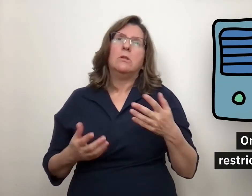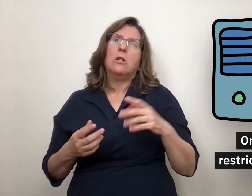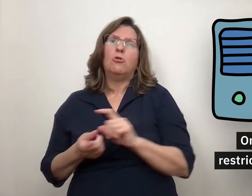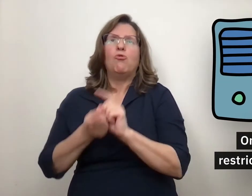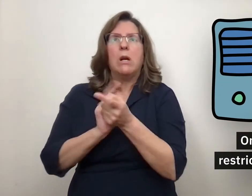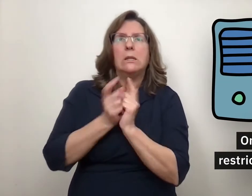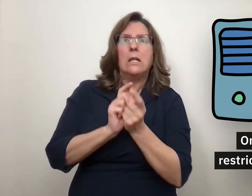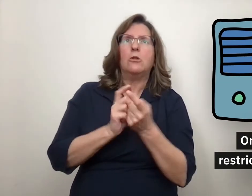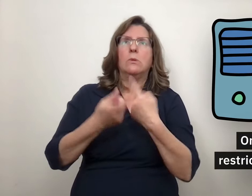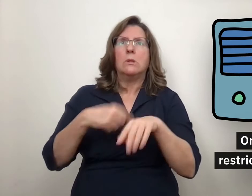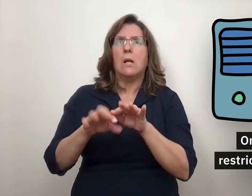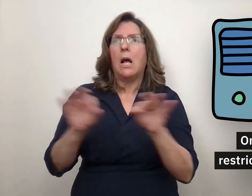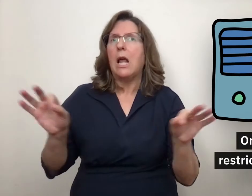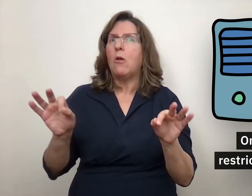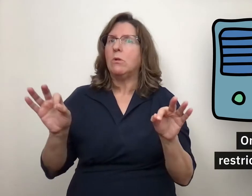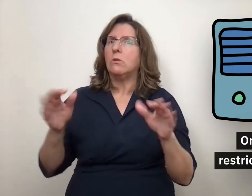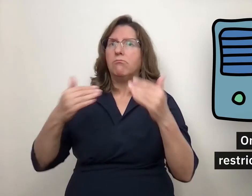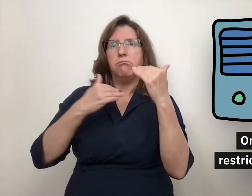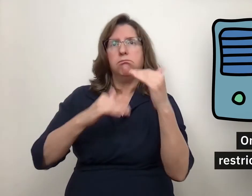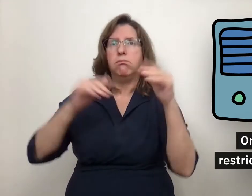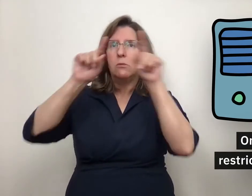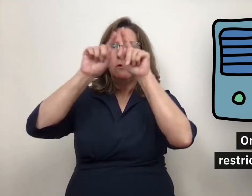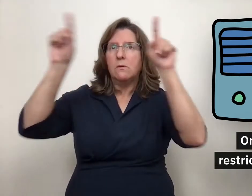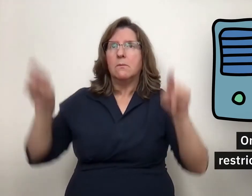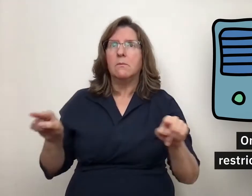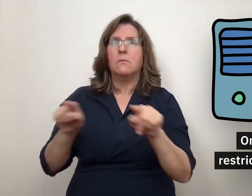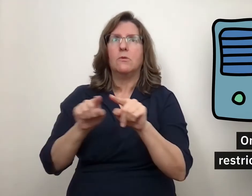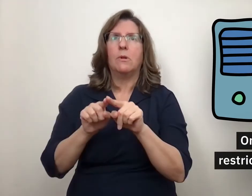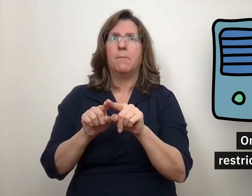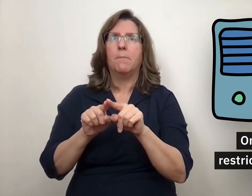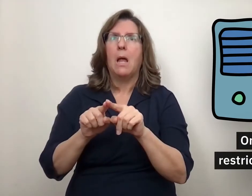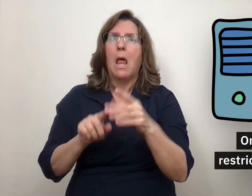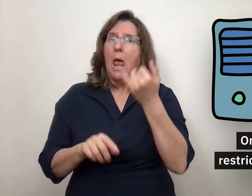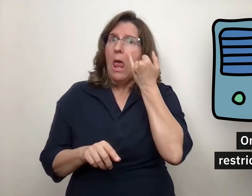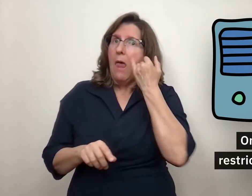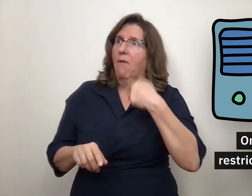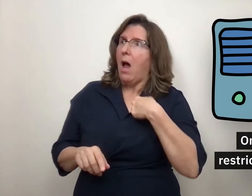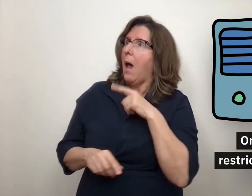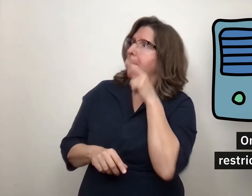Content translated into sign language is restricted to the camera frame.